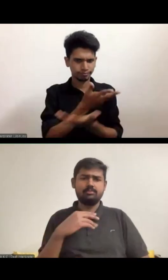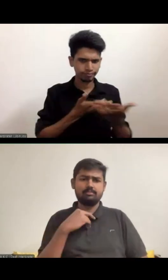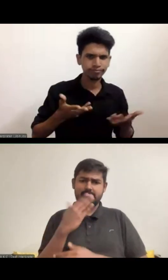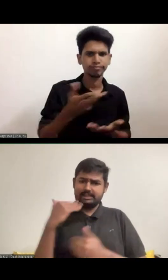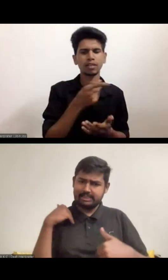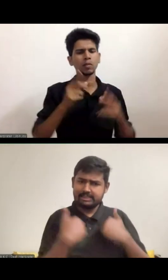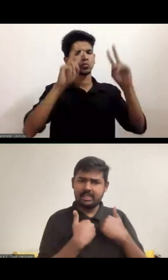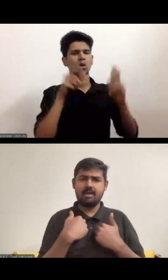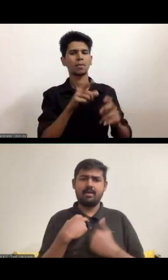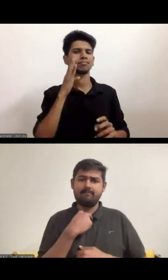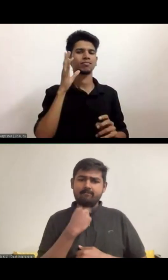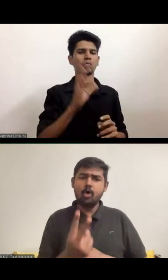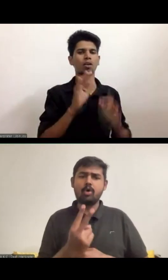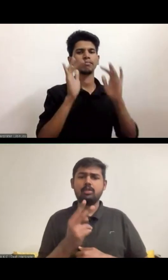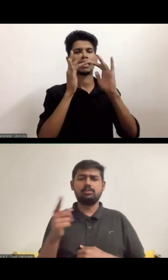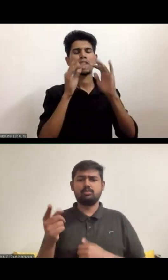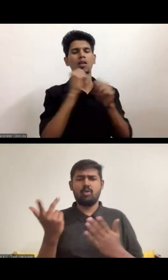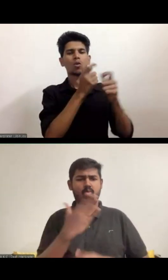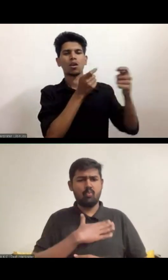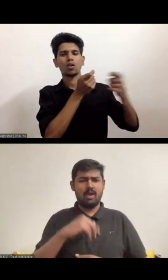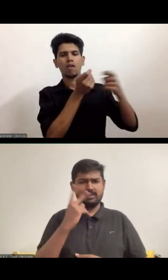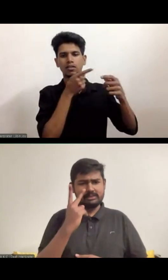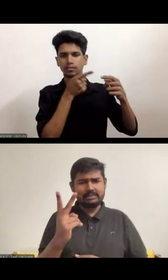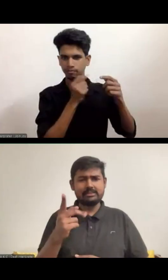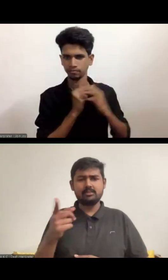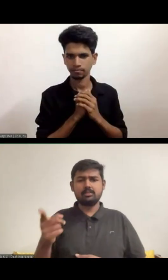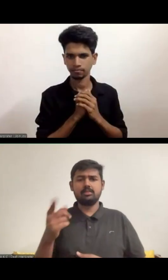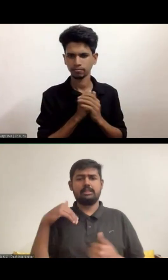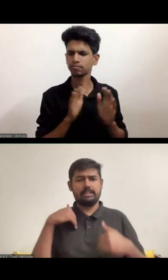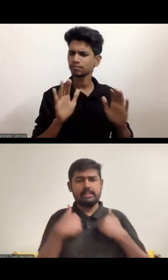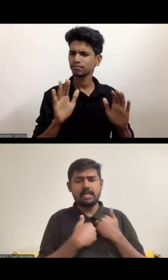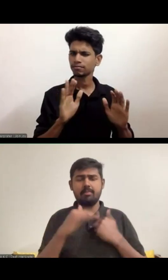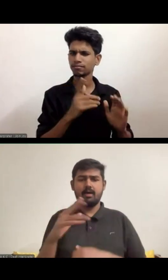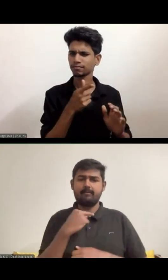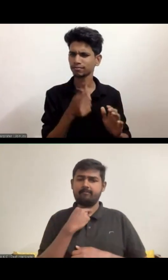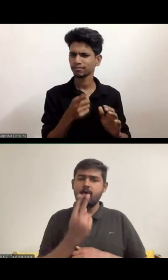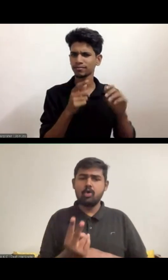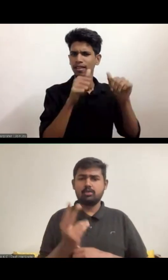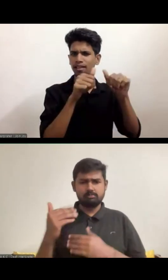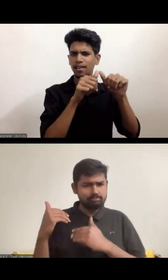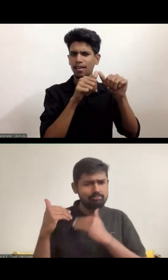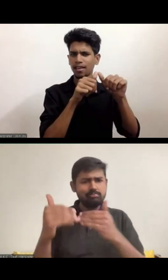While I was leading the Accessibility Standing Group, one of the key aims was to develop and